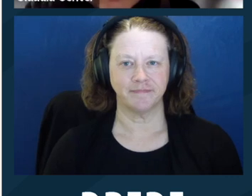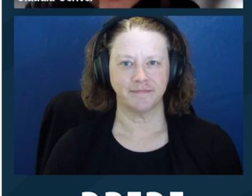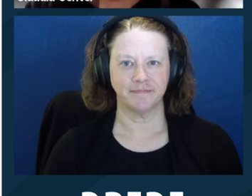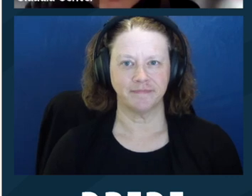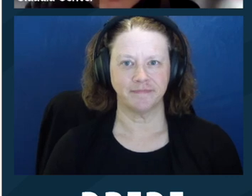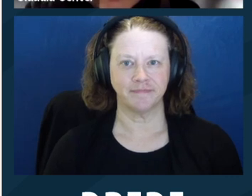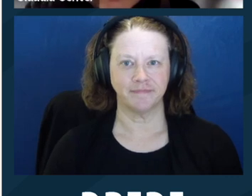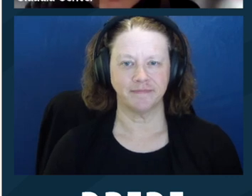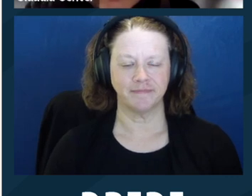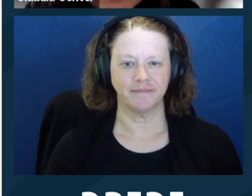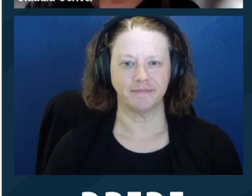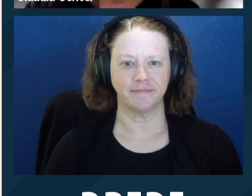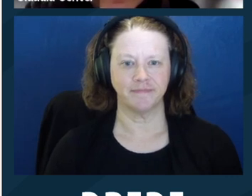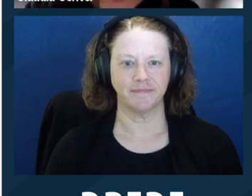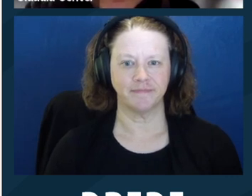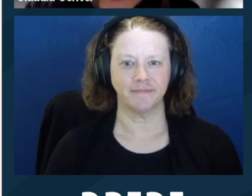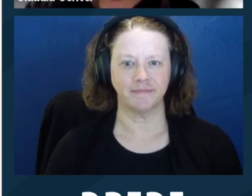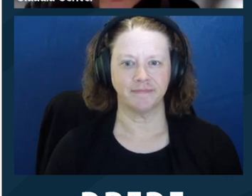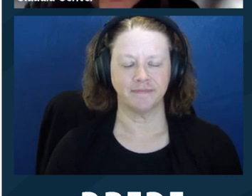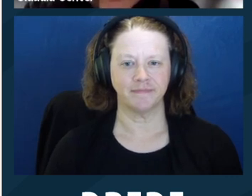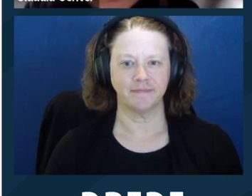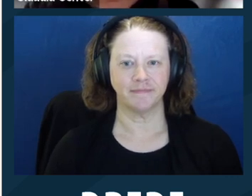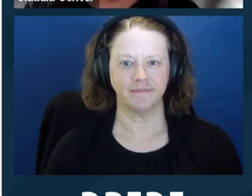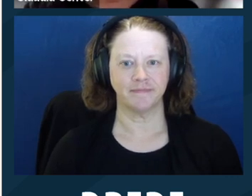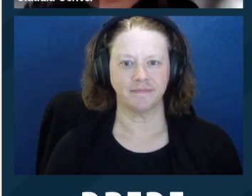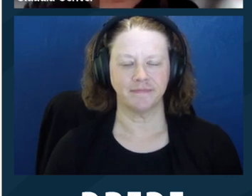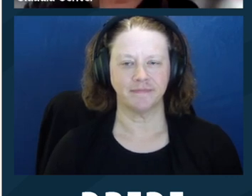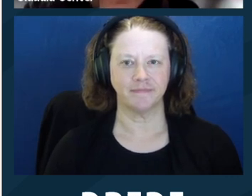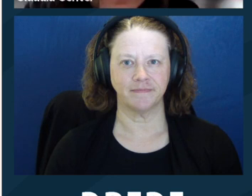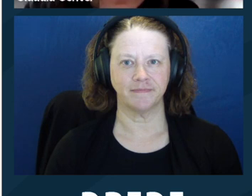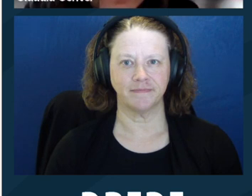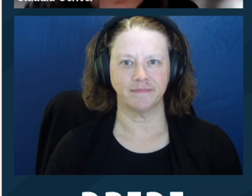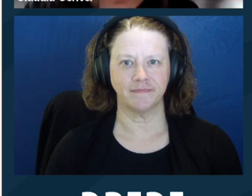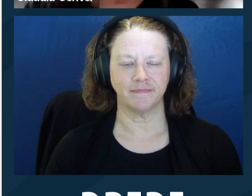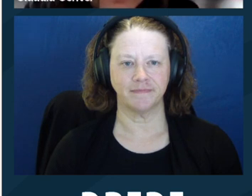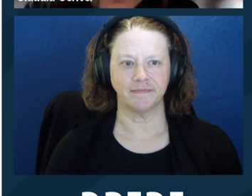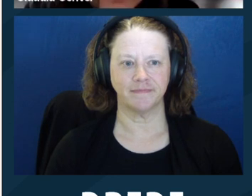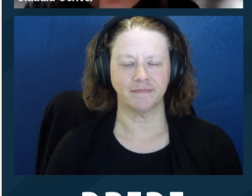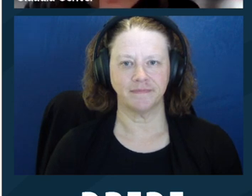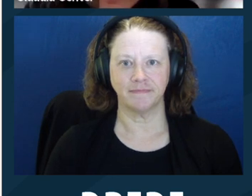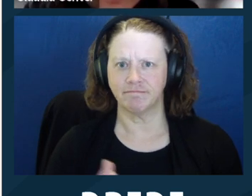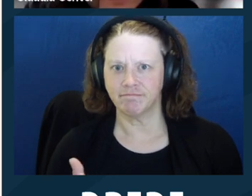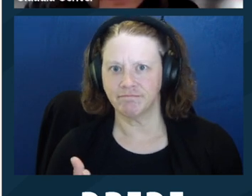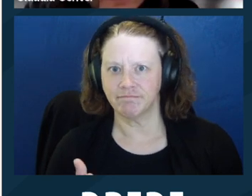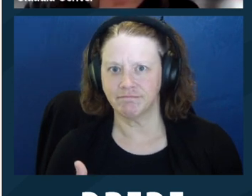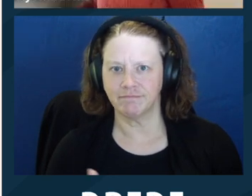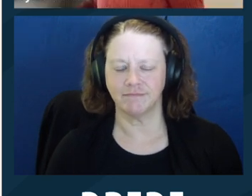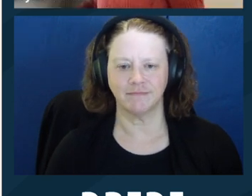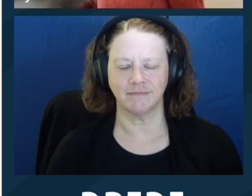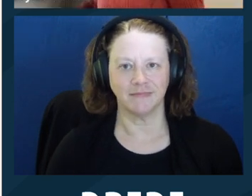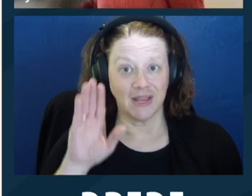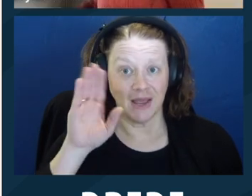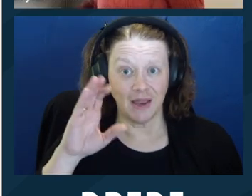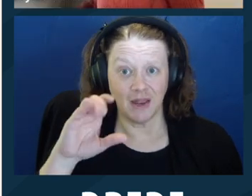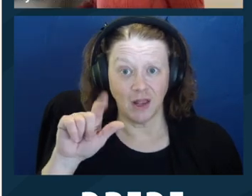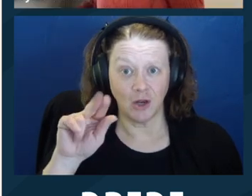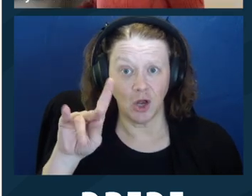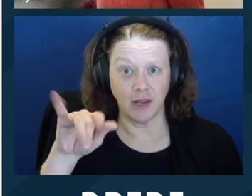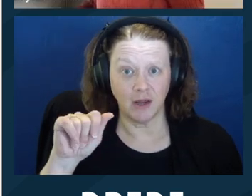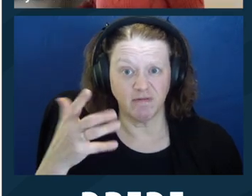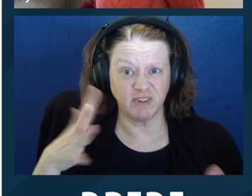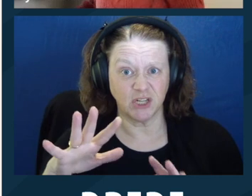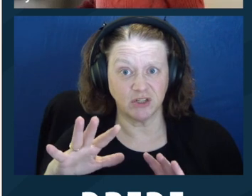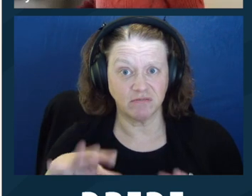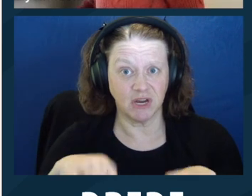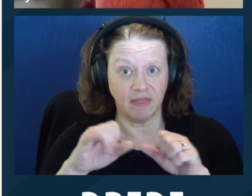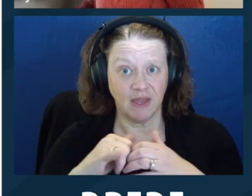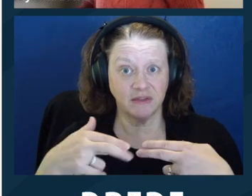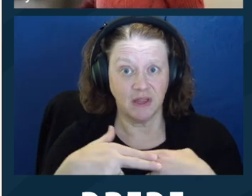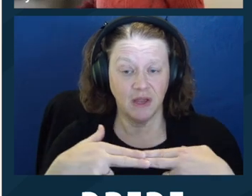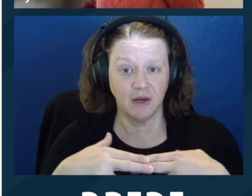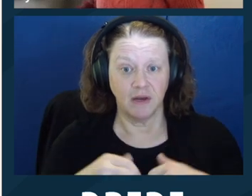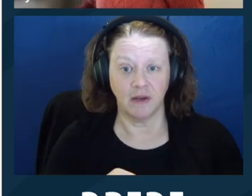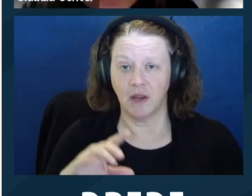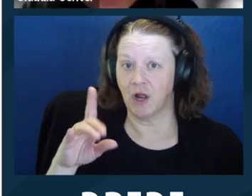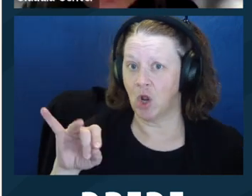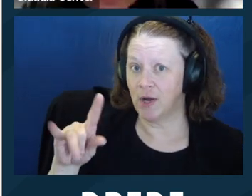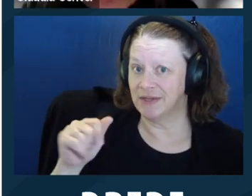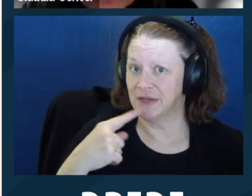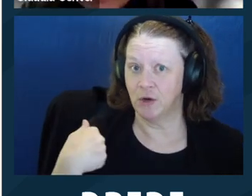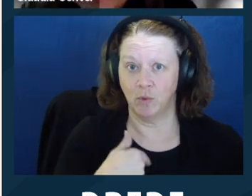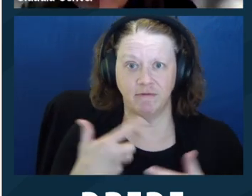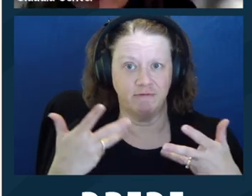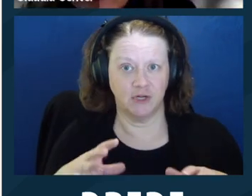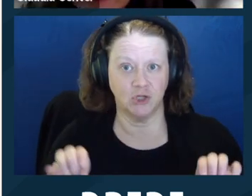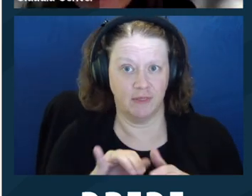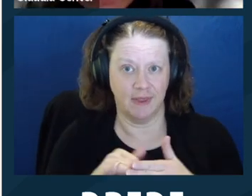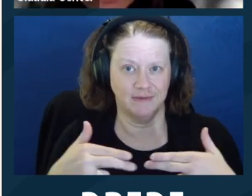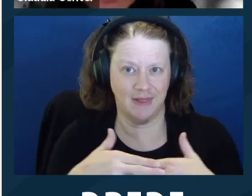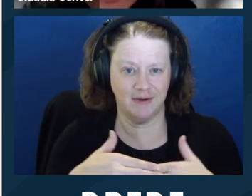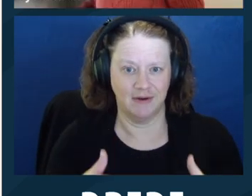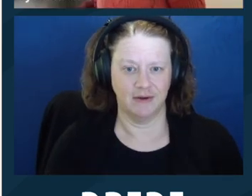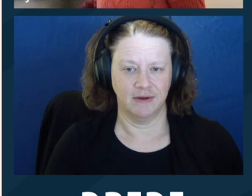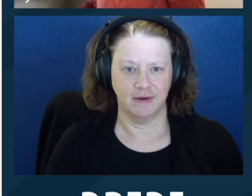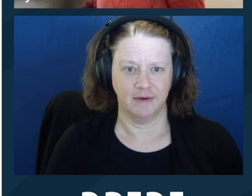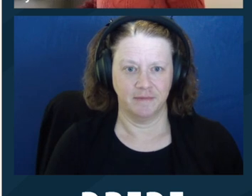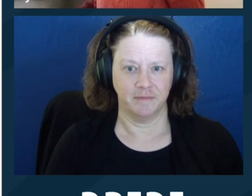Hello, Claudia, are you taking this? >> CLAUDIA CENTER: We already did this slide,